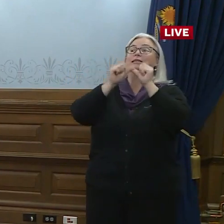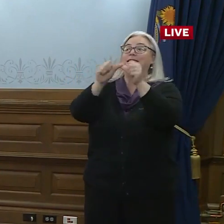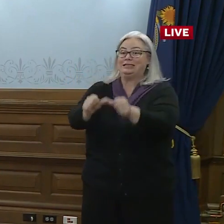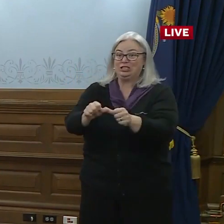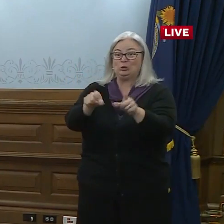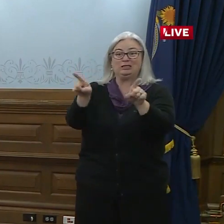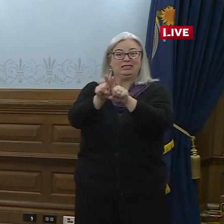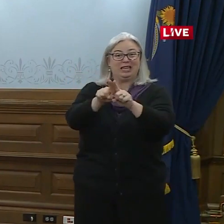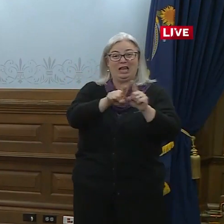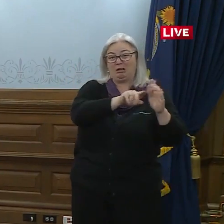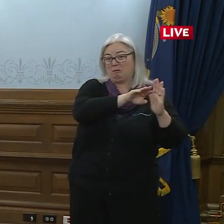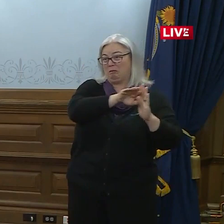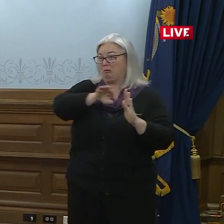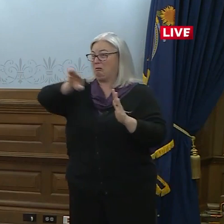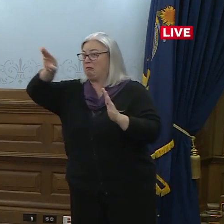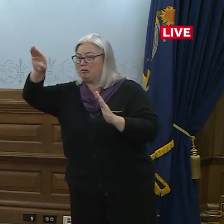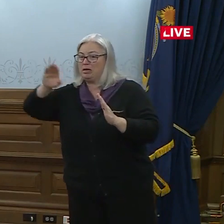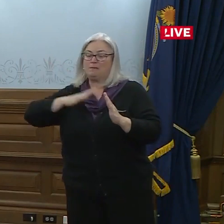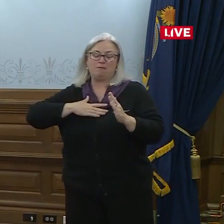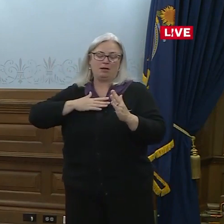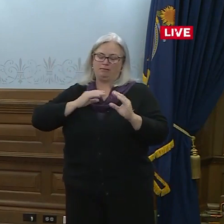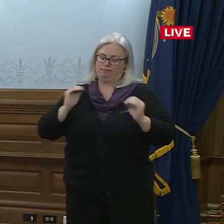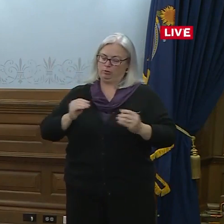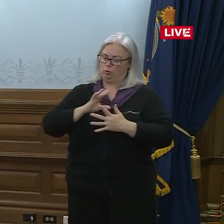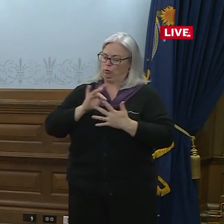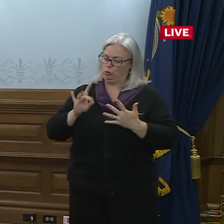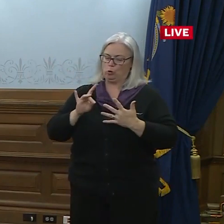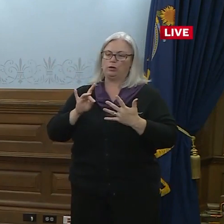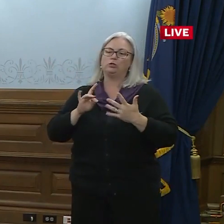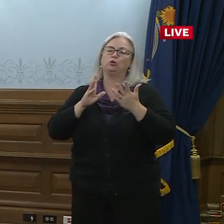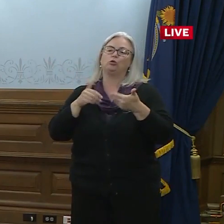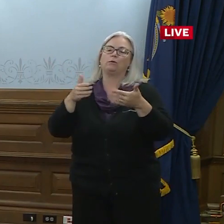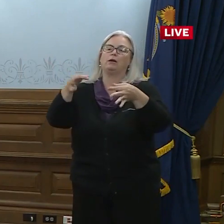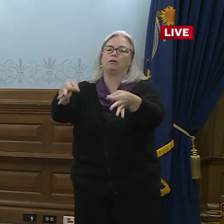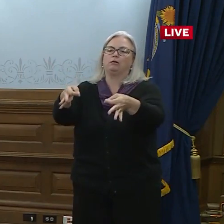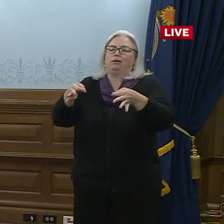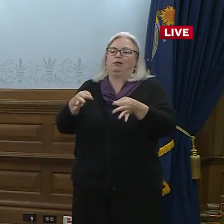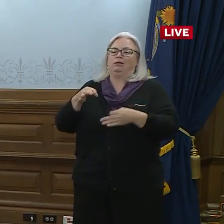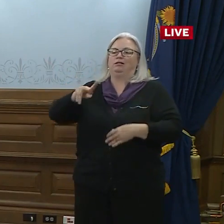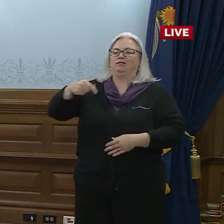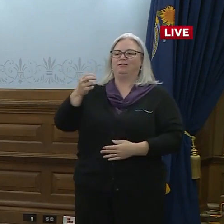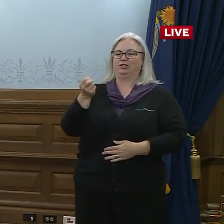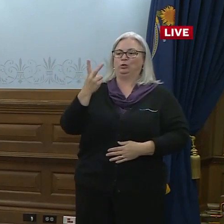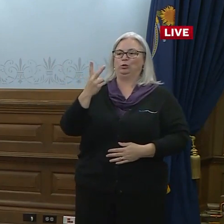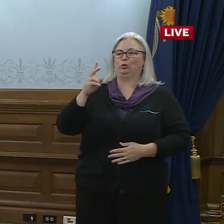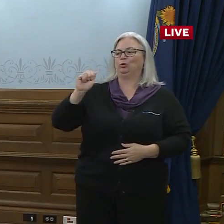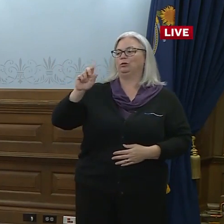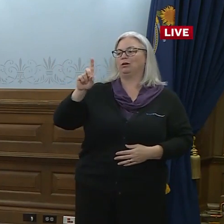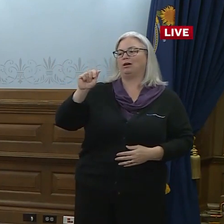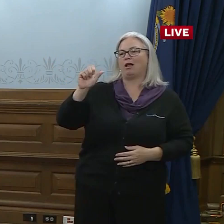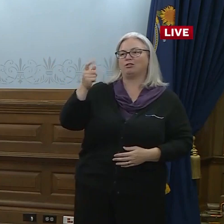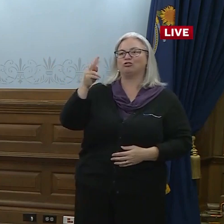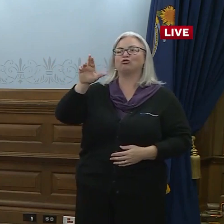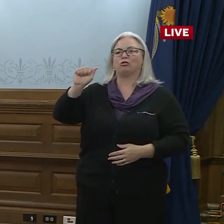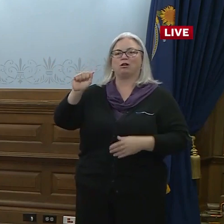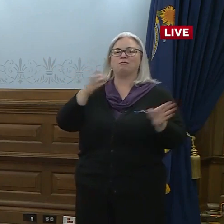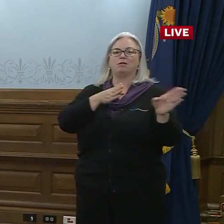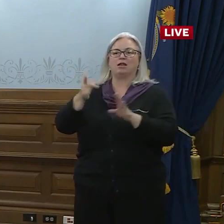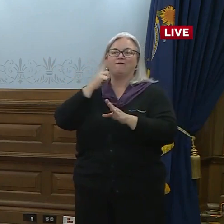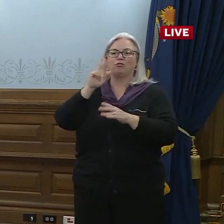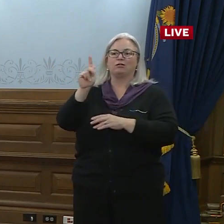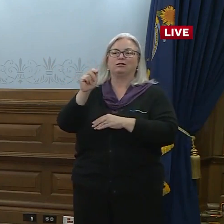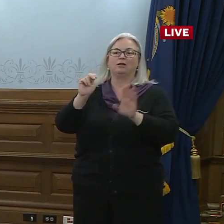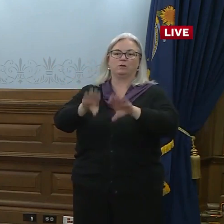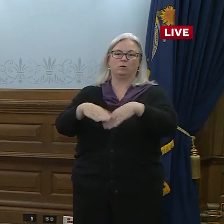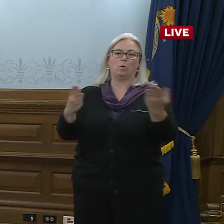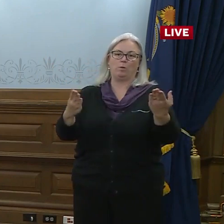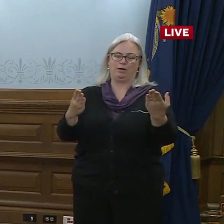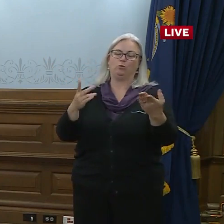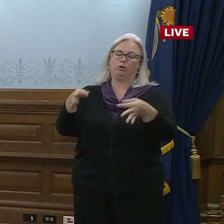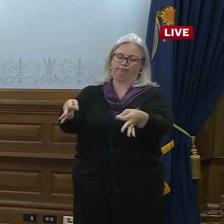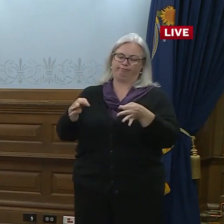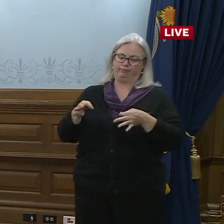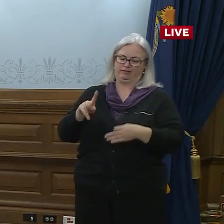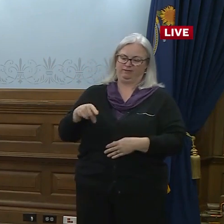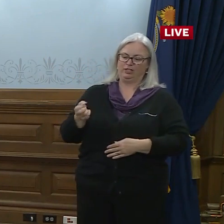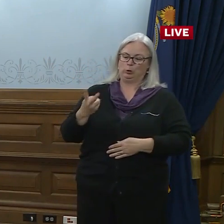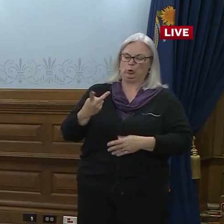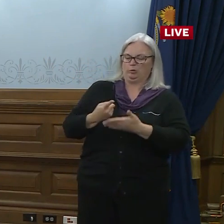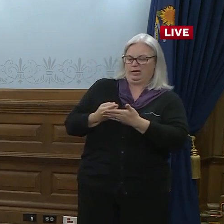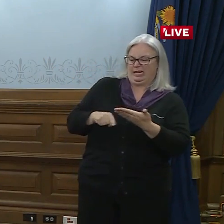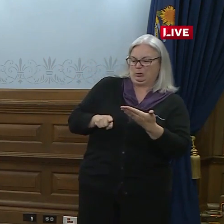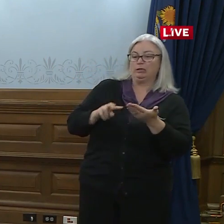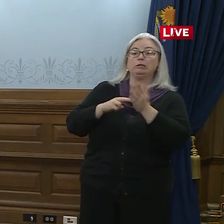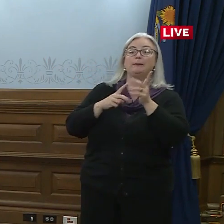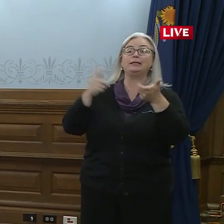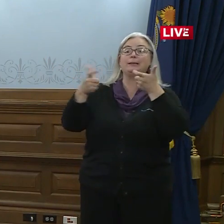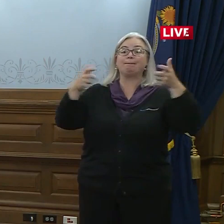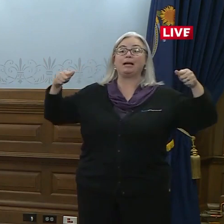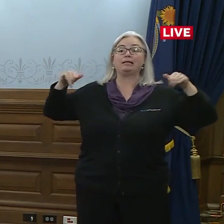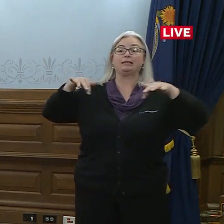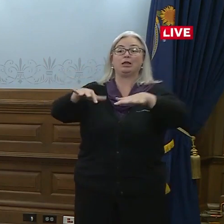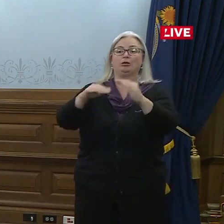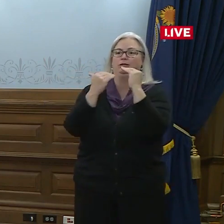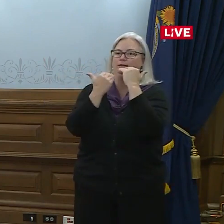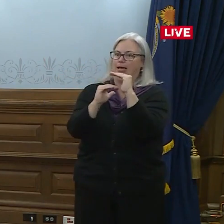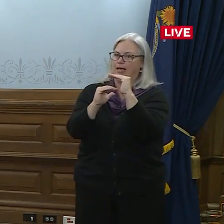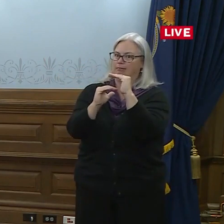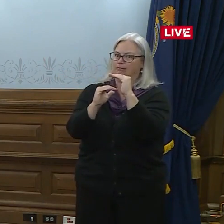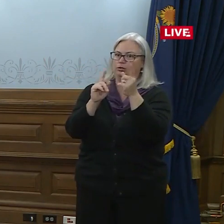IF WE CONTINUE THIS TRAJECTORY, I WILL HAVE NO OTHER CHOICE THAN TO RECOMMEND THAT WE MOVE BACK TO PHASE 2 OF THE AD ASTRA PLAN TO REOPEN, KANSAS.